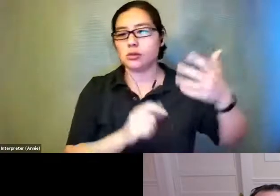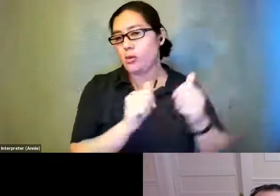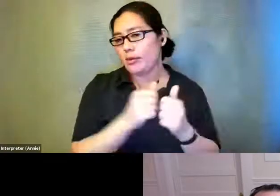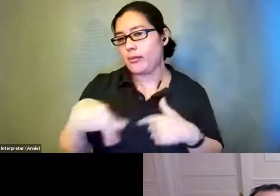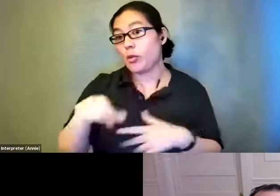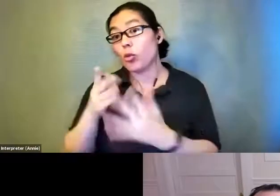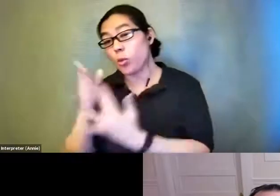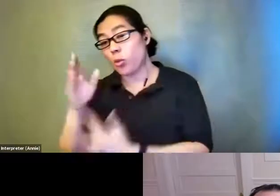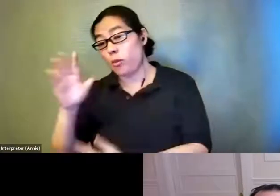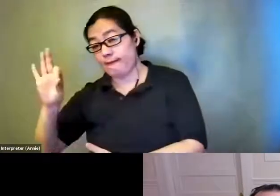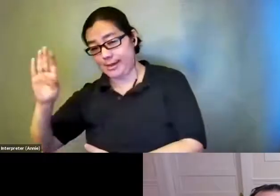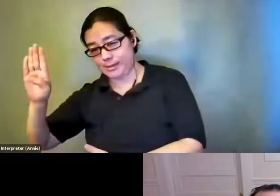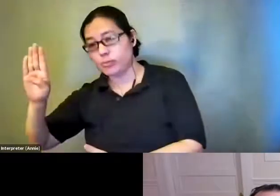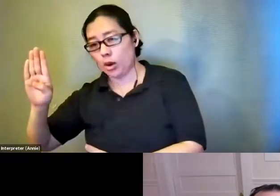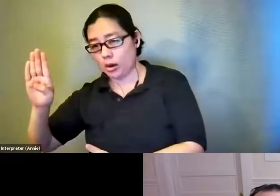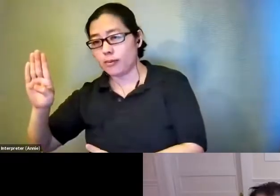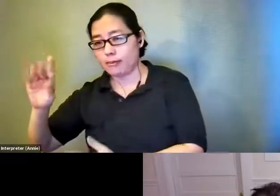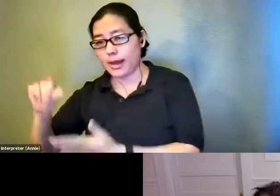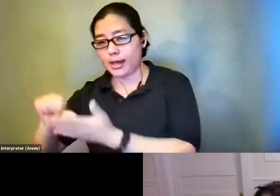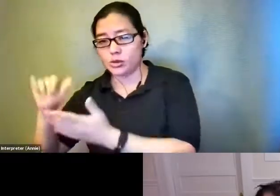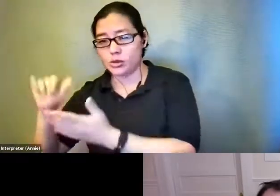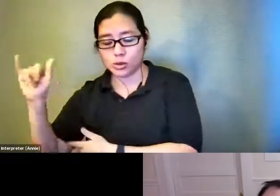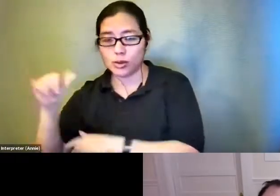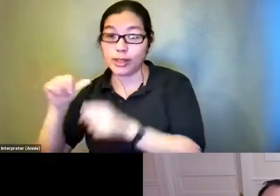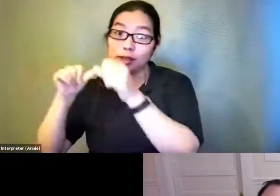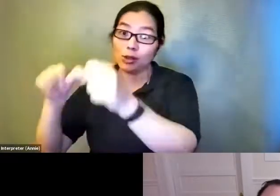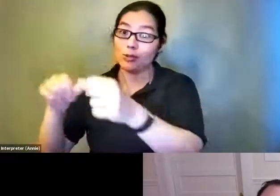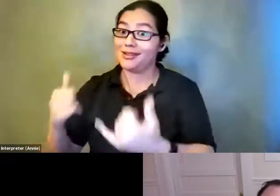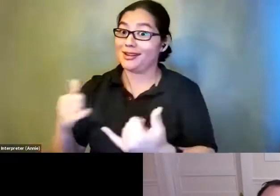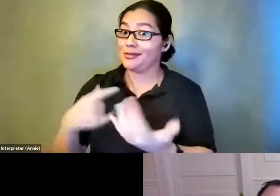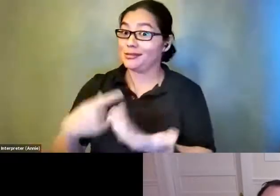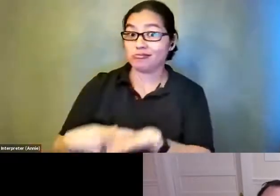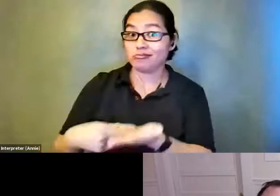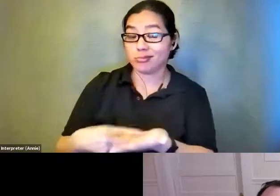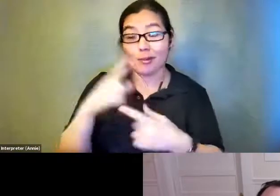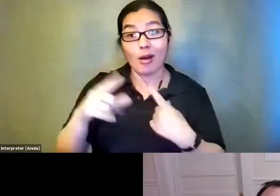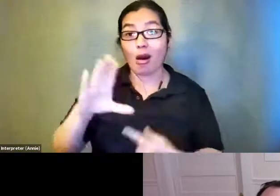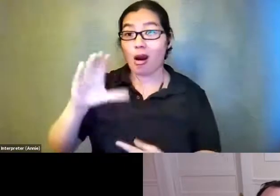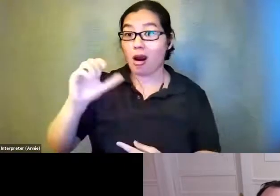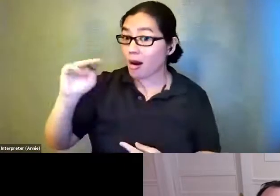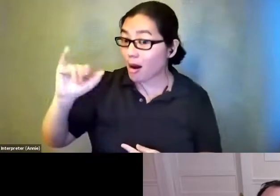beginning and carrying on today's conversation about comics